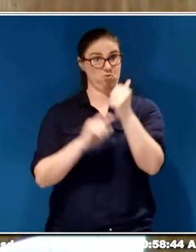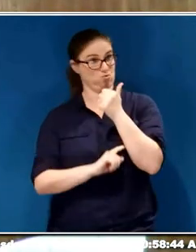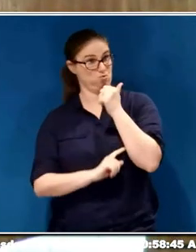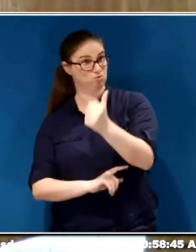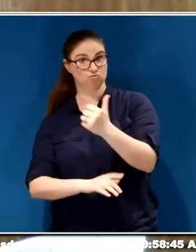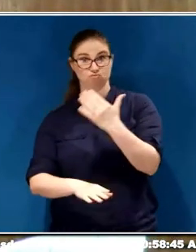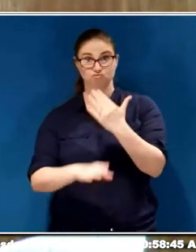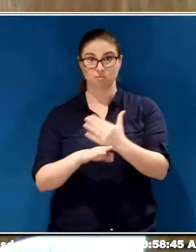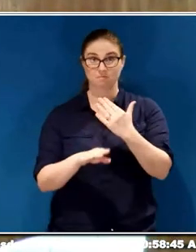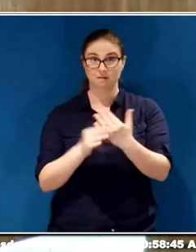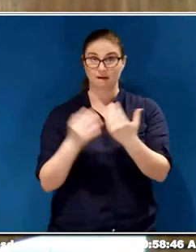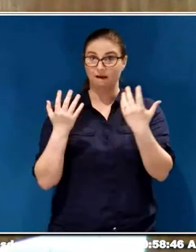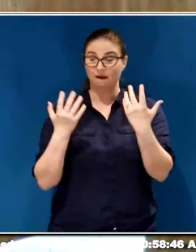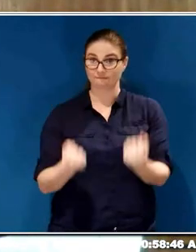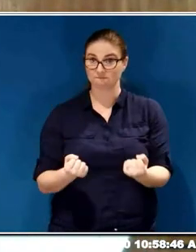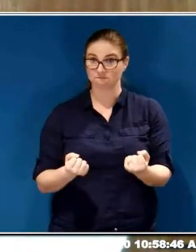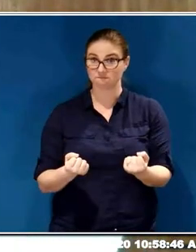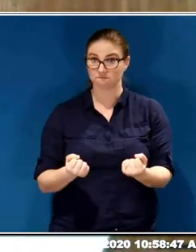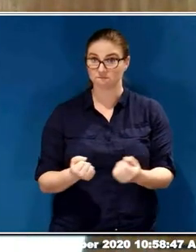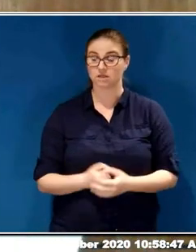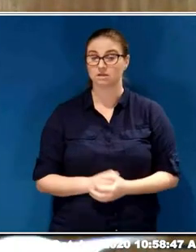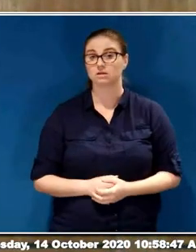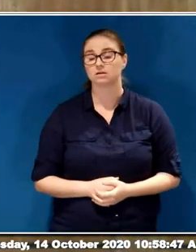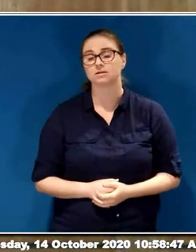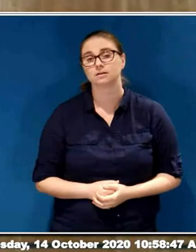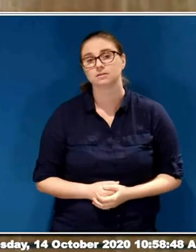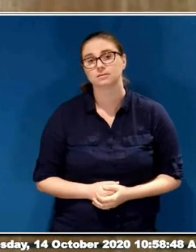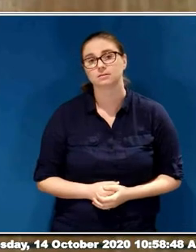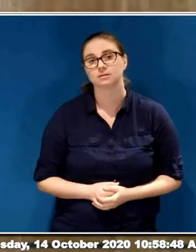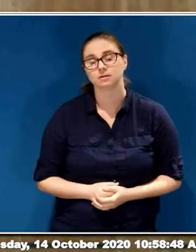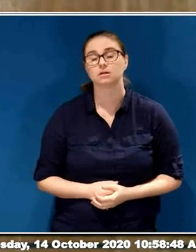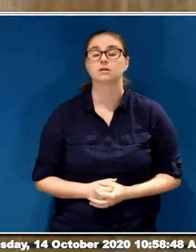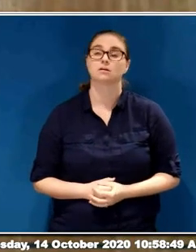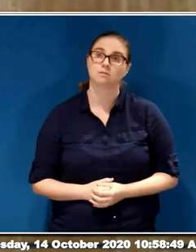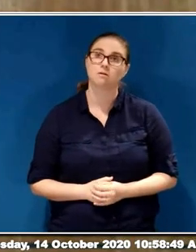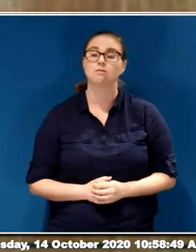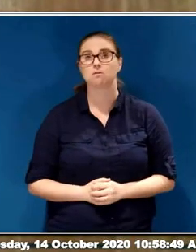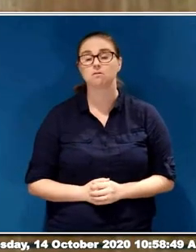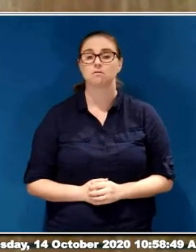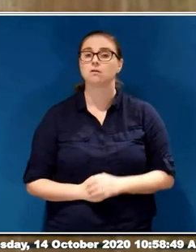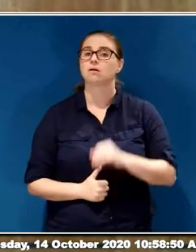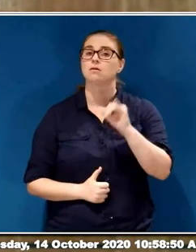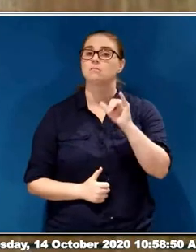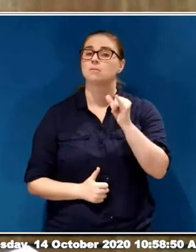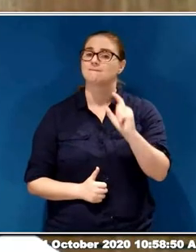Initially probably in the first term, although Kobe's hours had